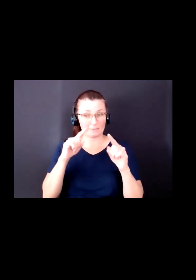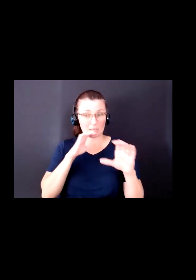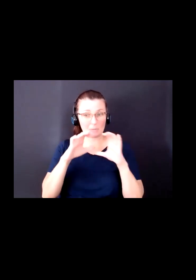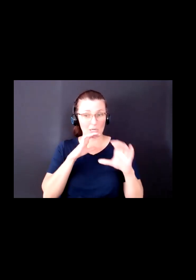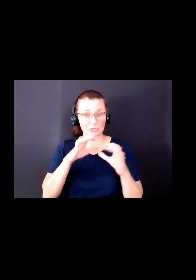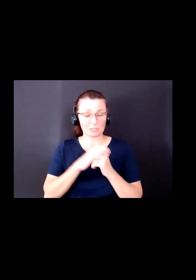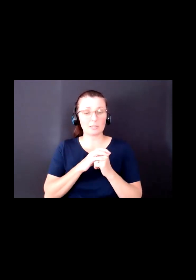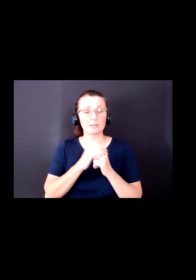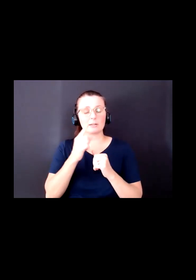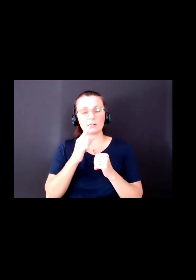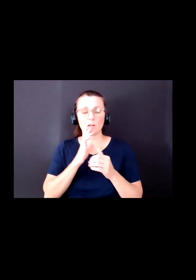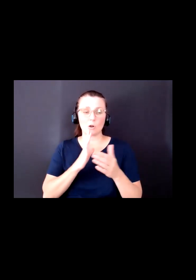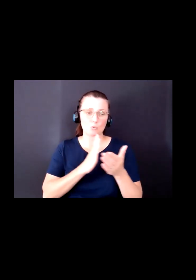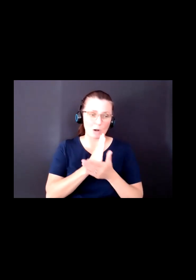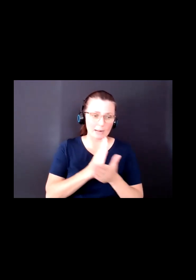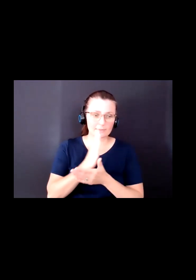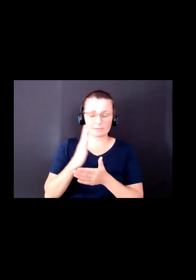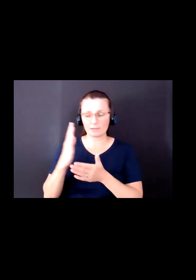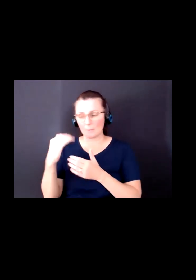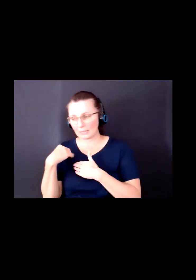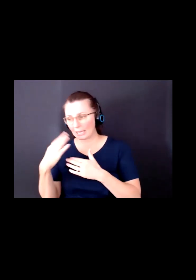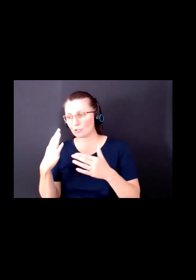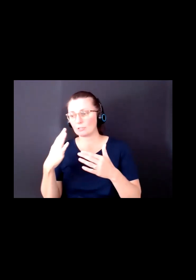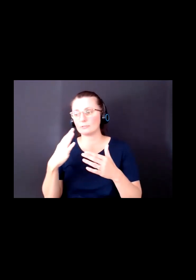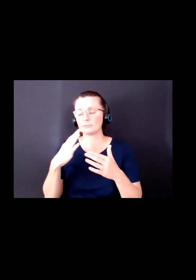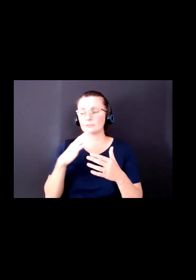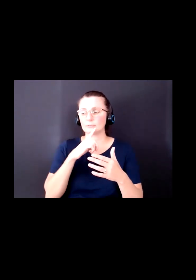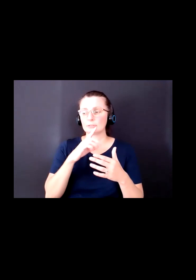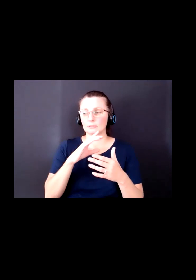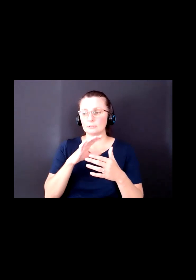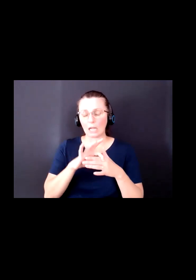rights and obligations in context, please reach out to